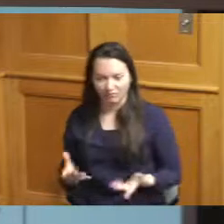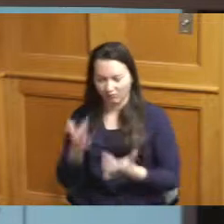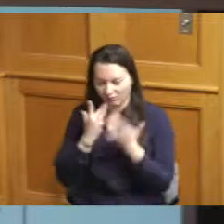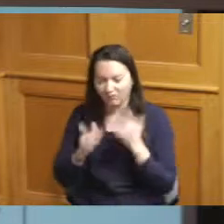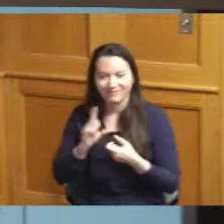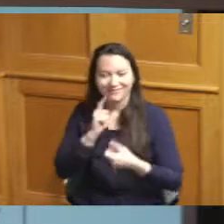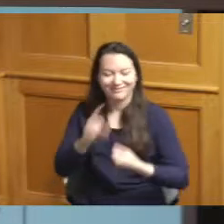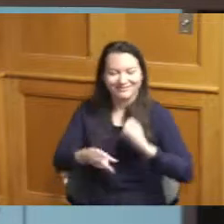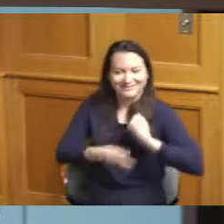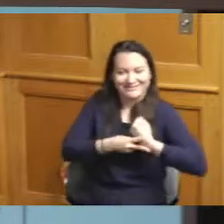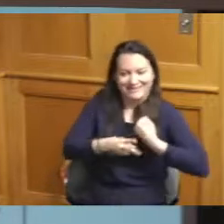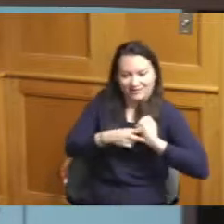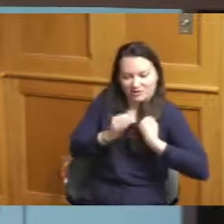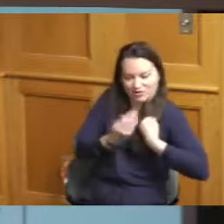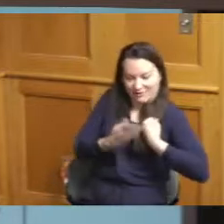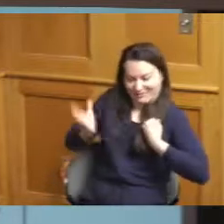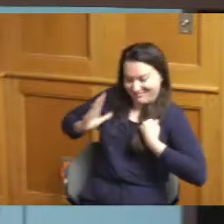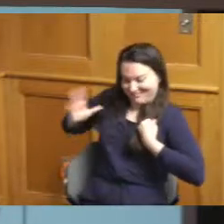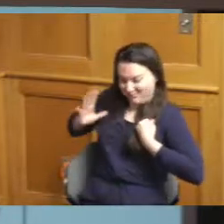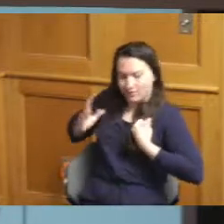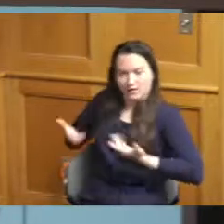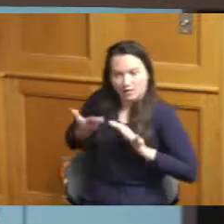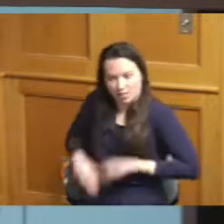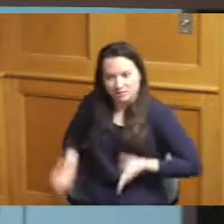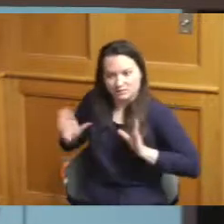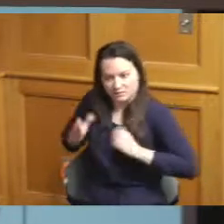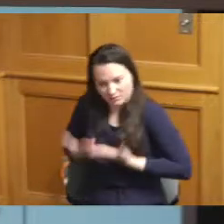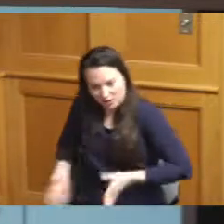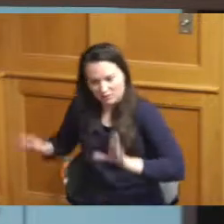retain any more of the jobs that they originally had but they've lost jobs and they have not